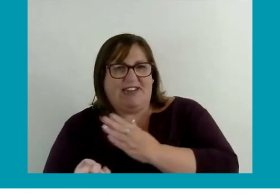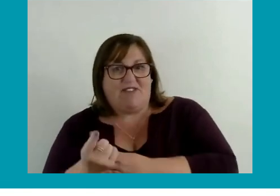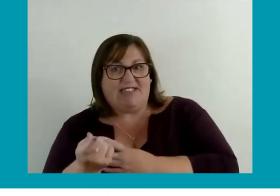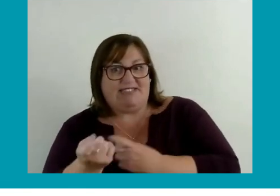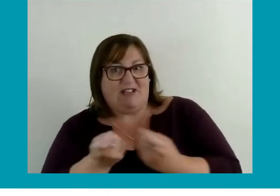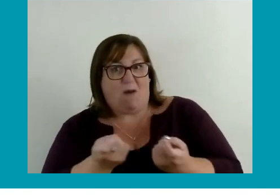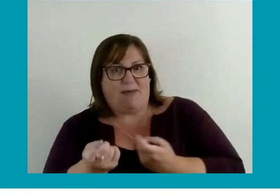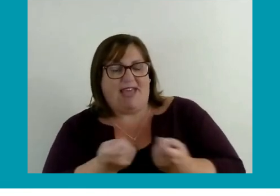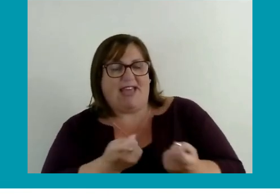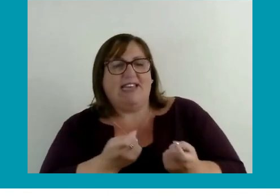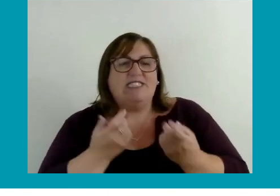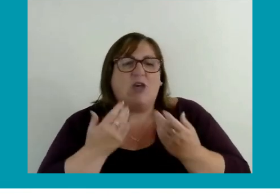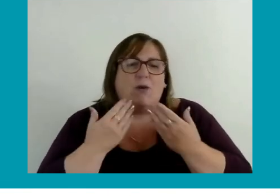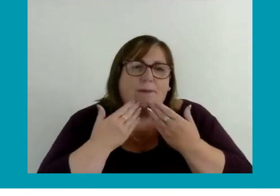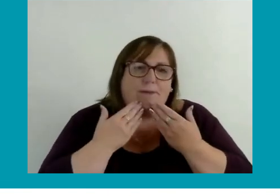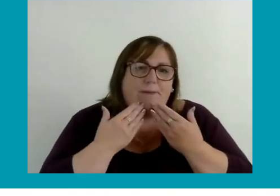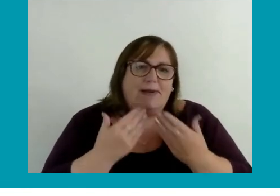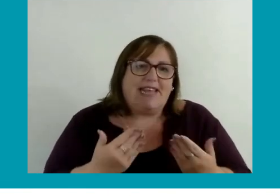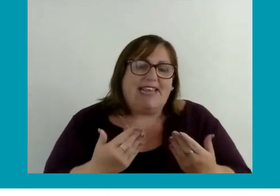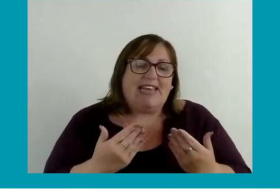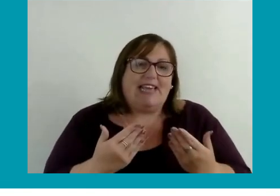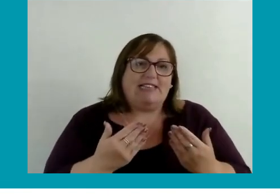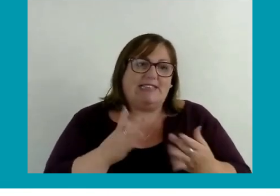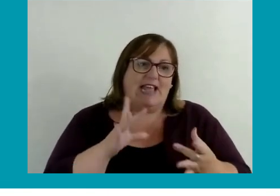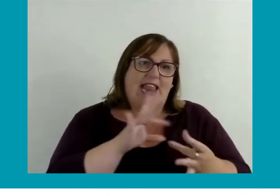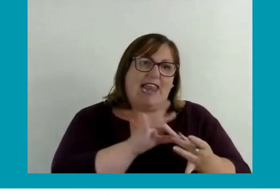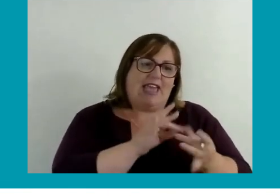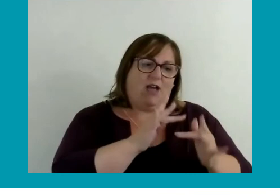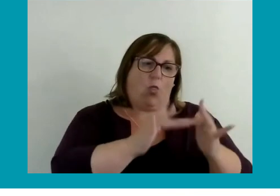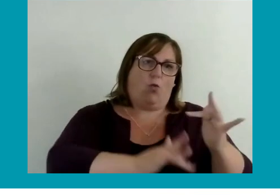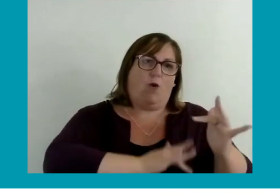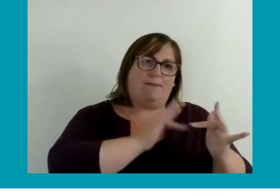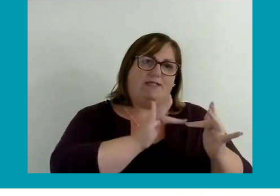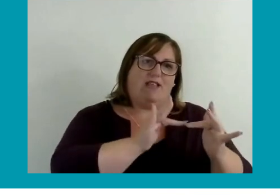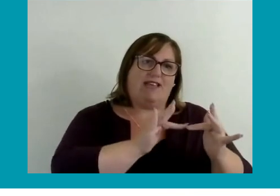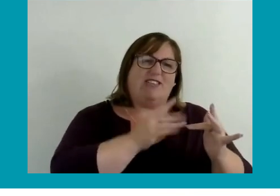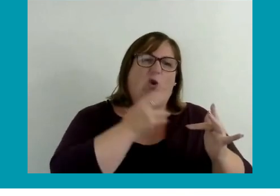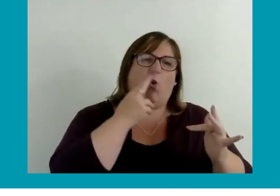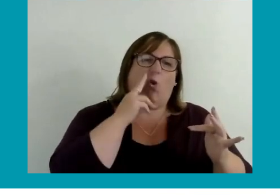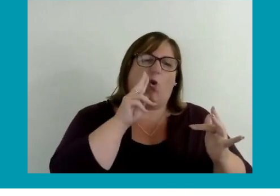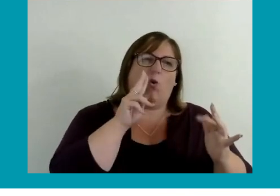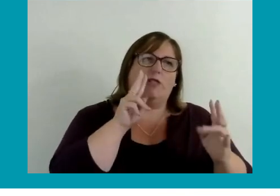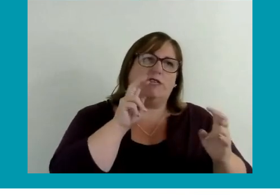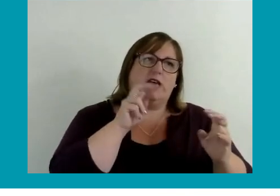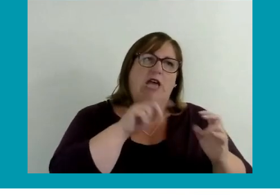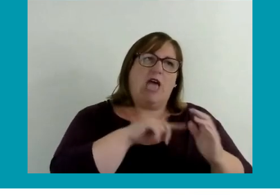our about us section on the Evenbreak website and check out all of our events and don't forget you